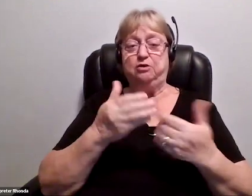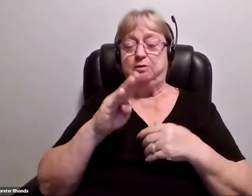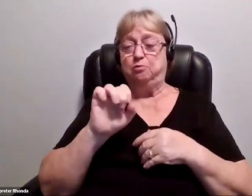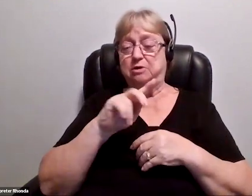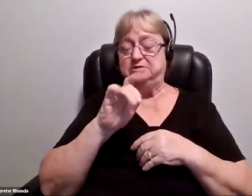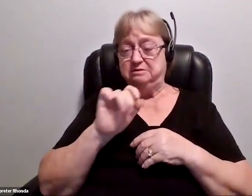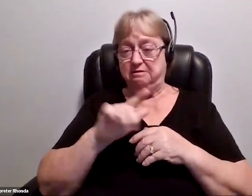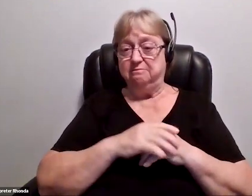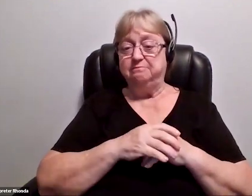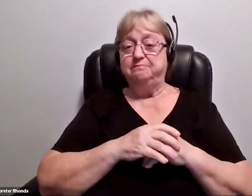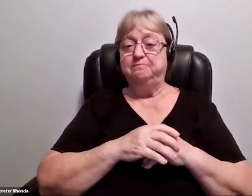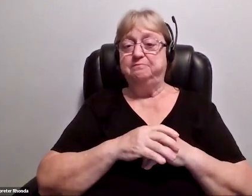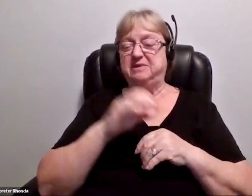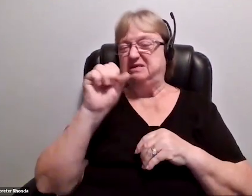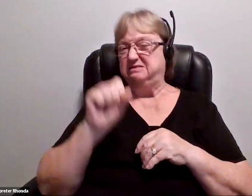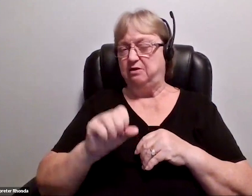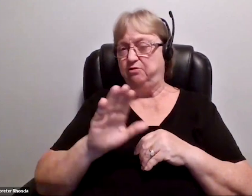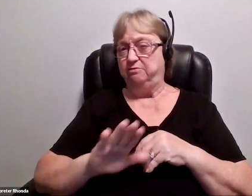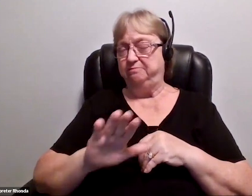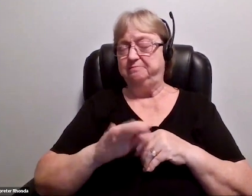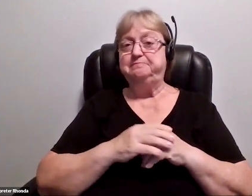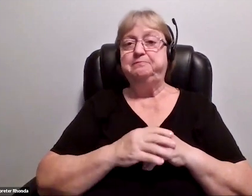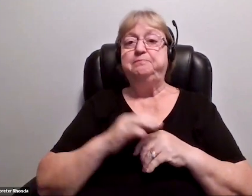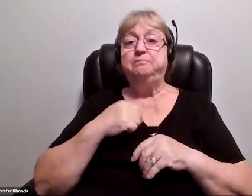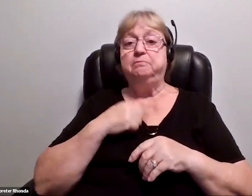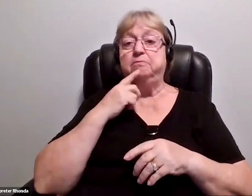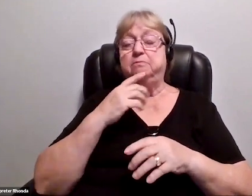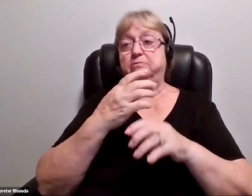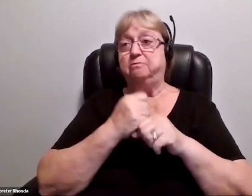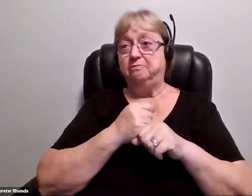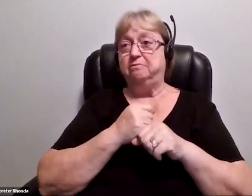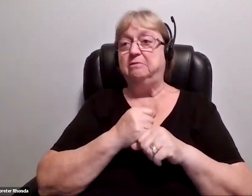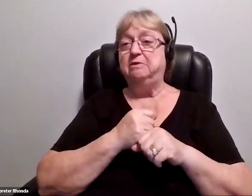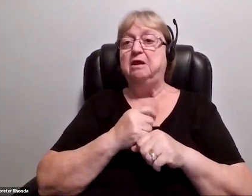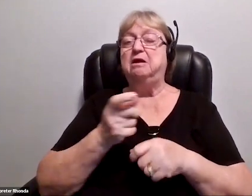in the south of Brazil. I received a scholarship from the Coordination